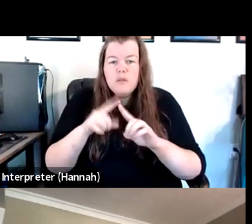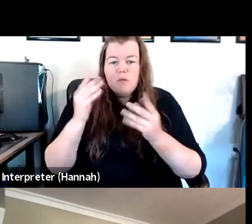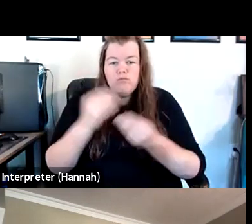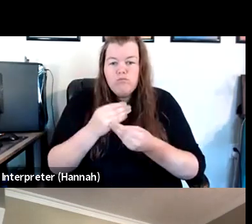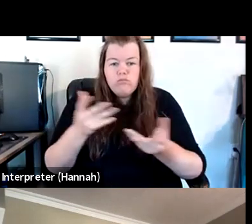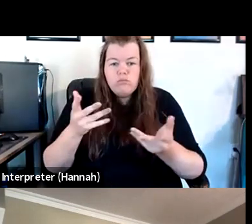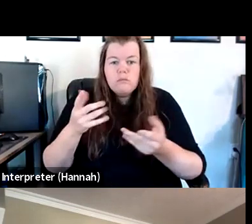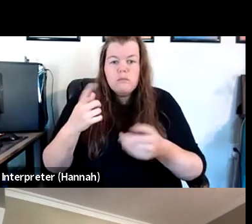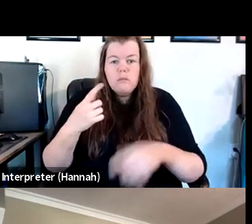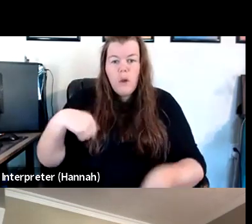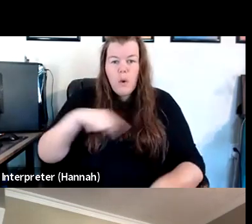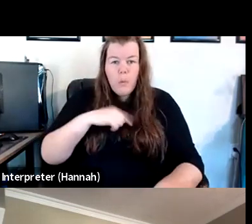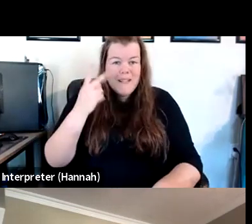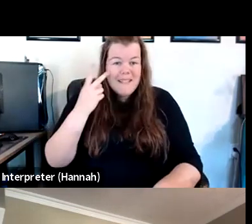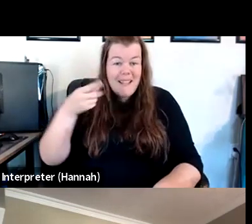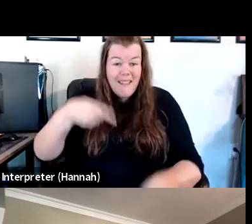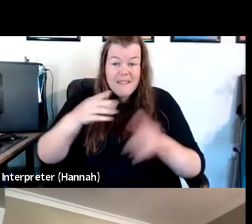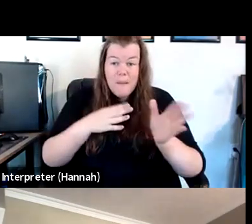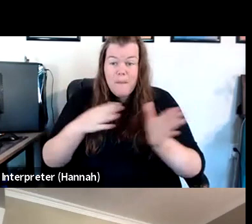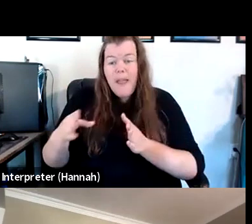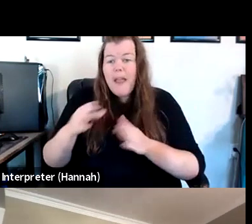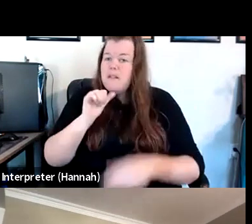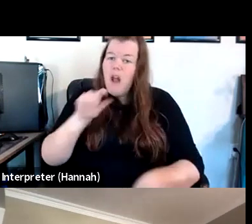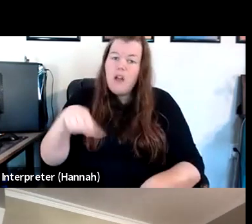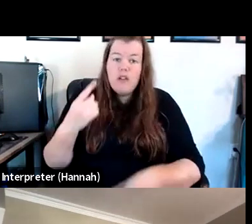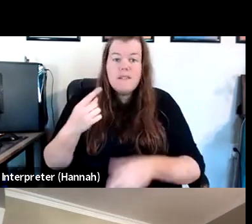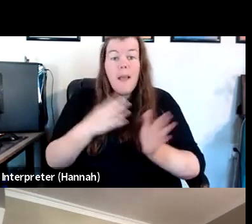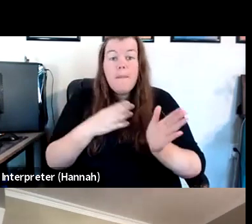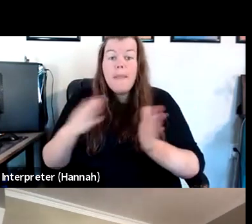we look at this plan not only as just like a plan that's locked in but as a plan that's like